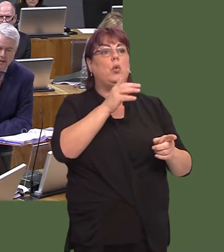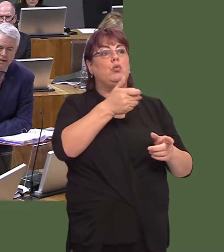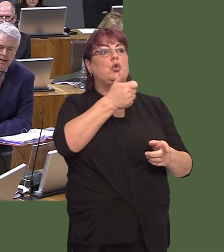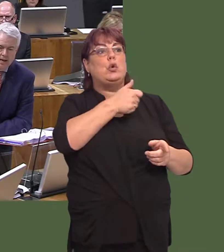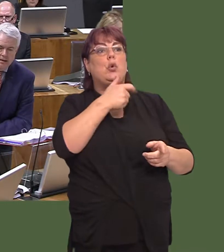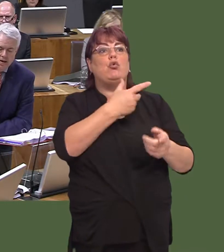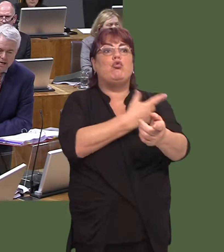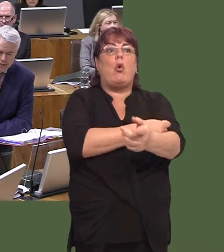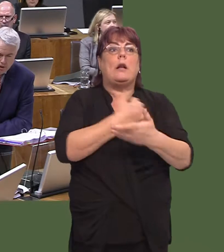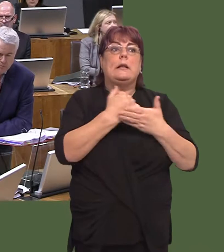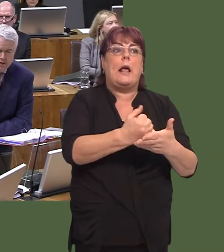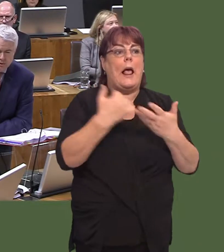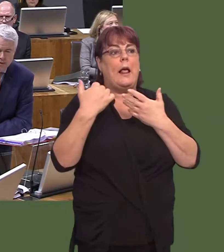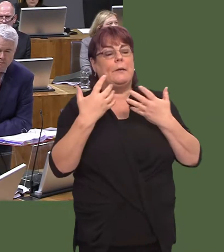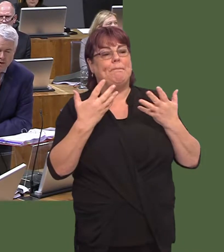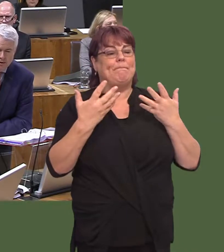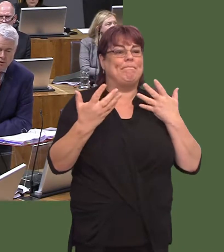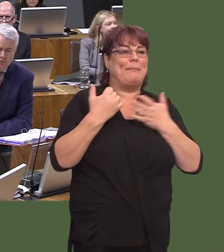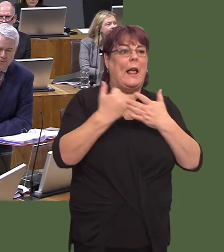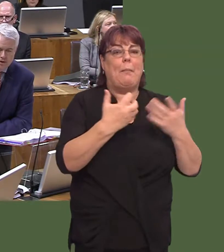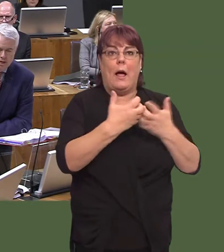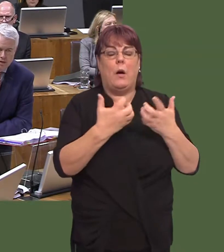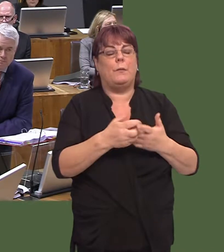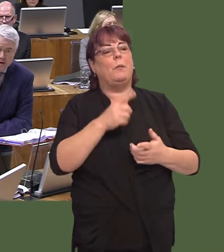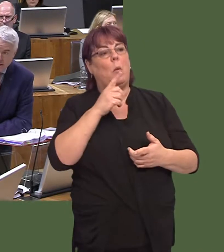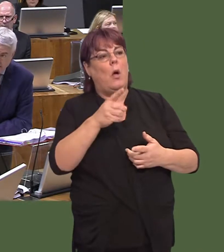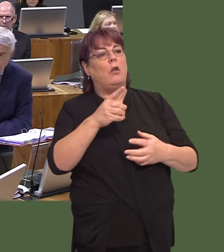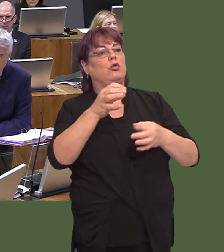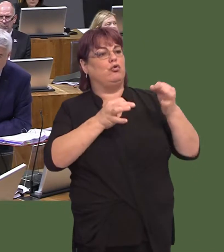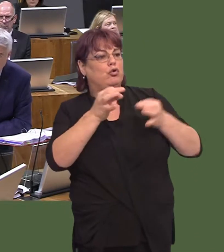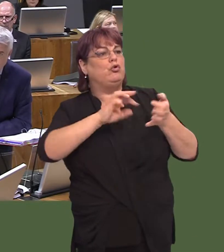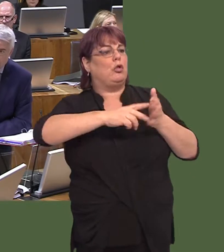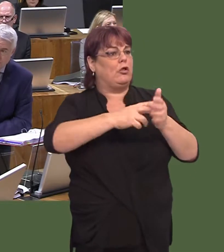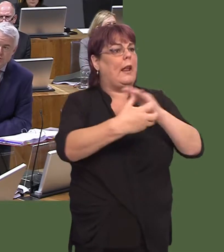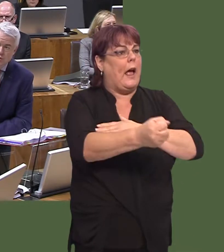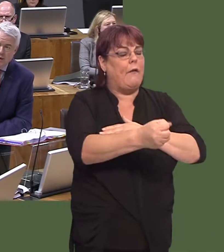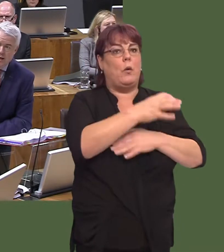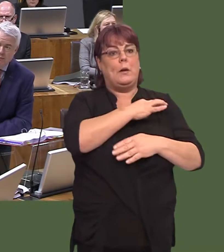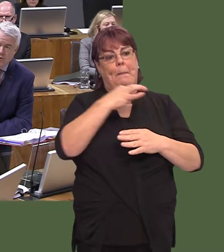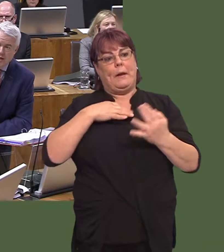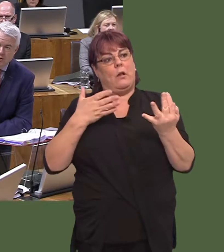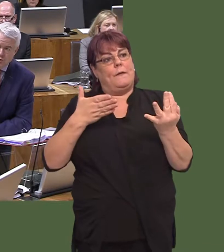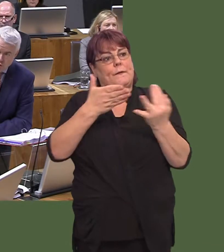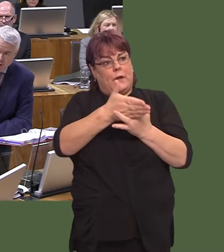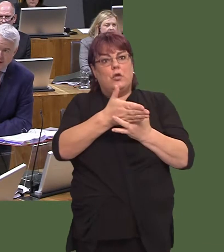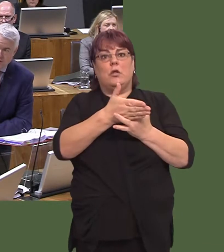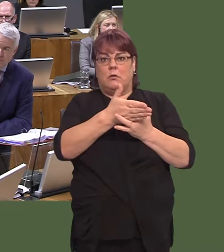It is a combination, to my mind, of medical intervention, but also being strong in terms